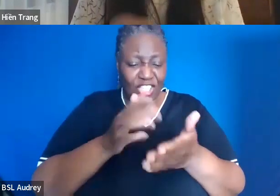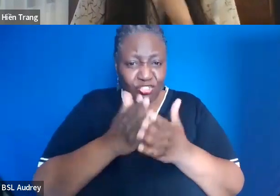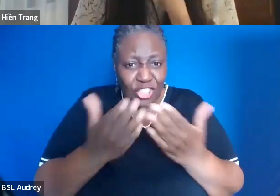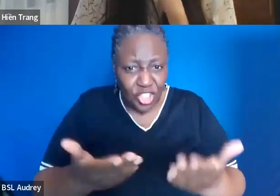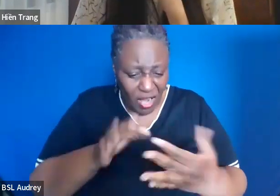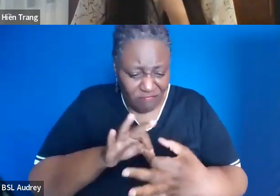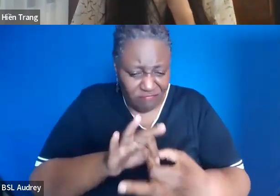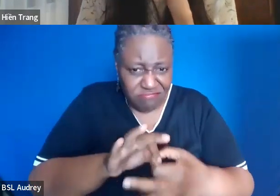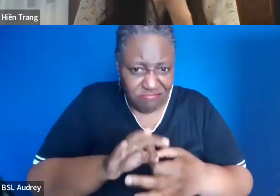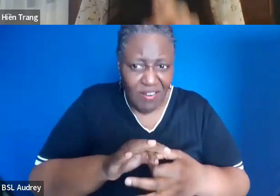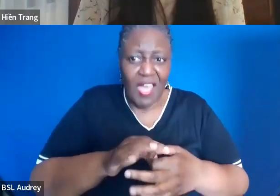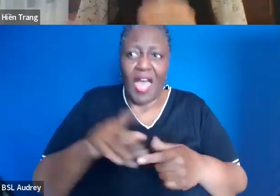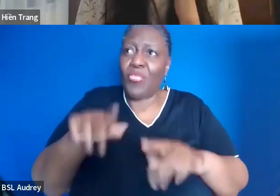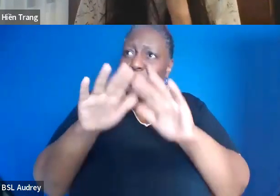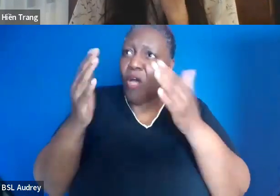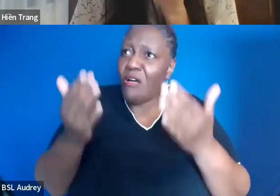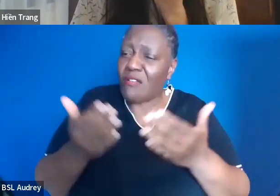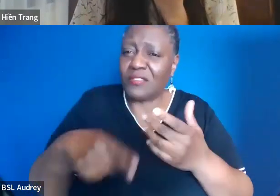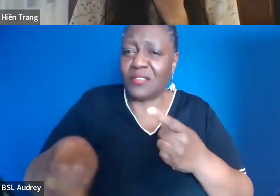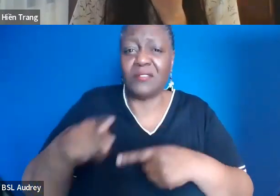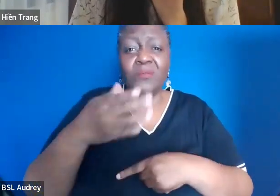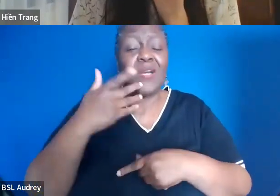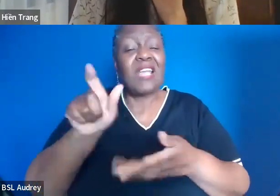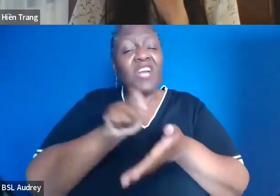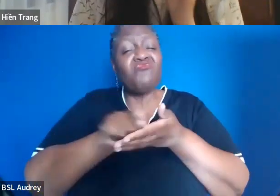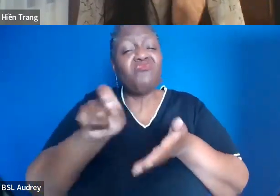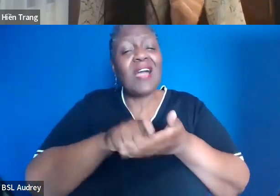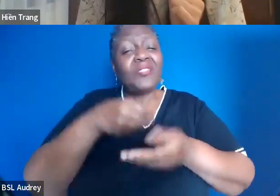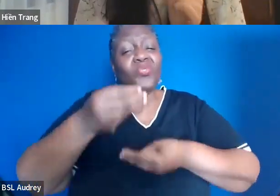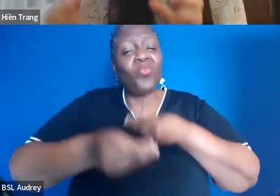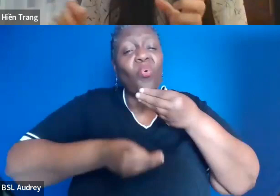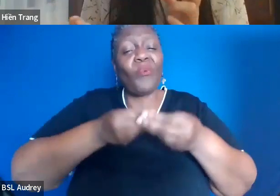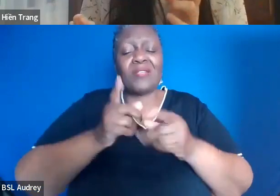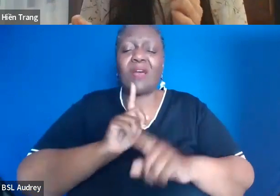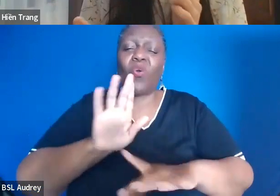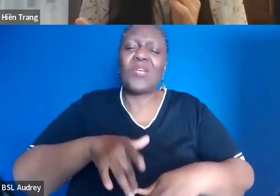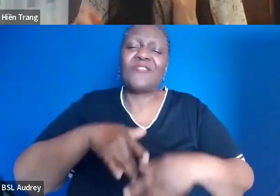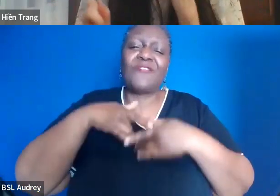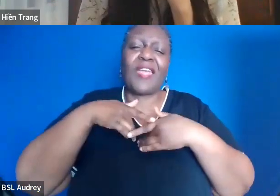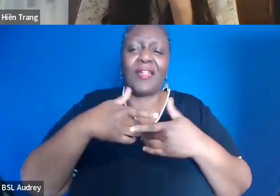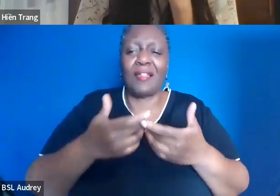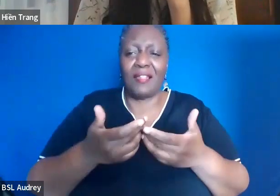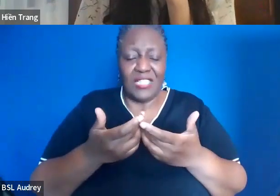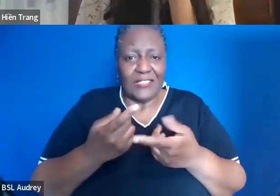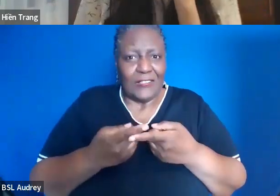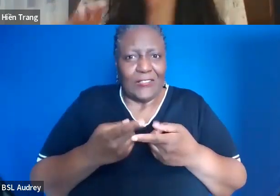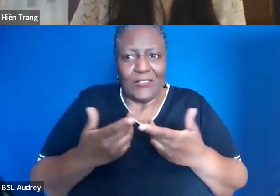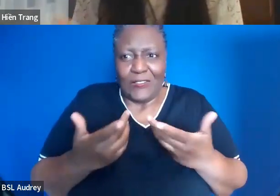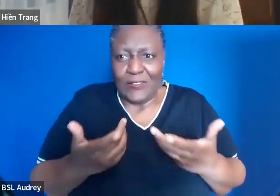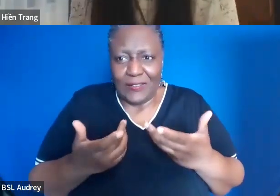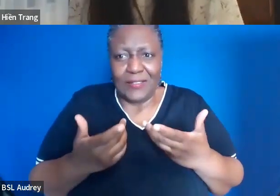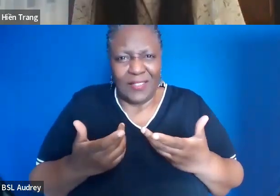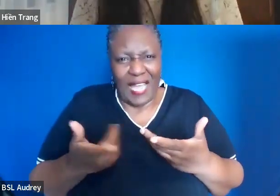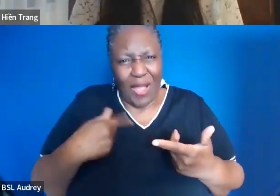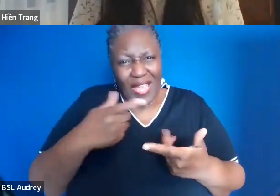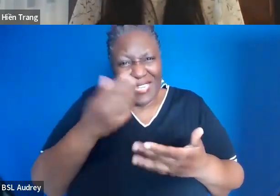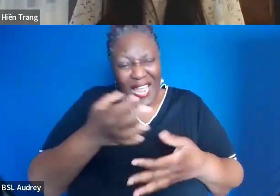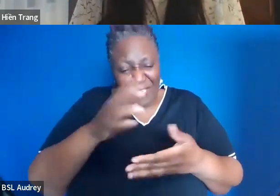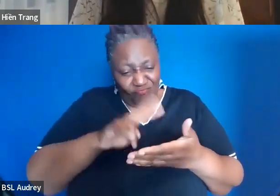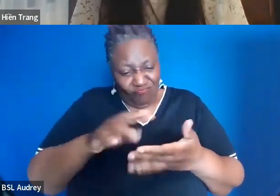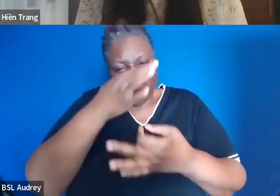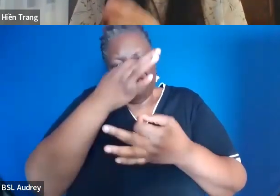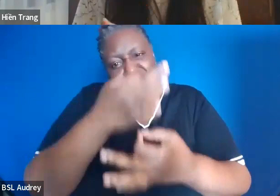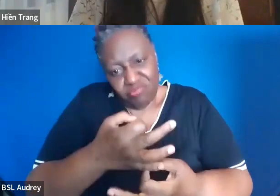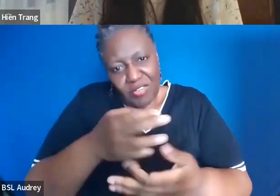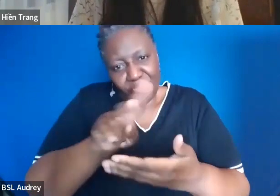and when I write stories I always feel an urge like how can I attract readers I always ask